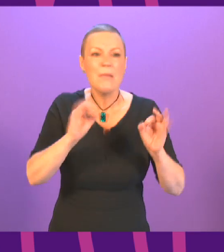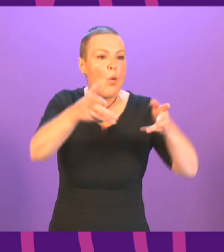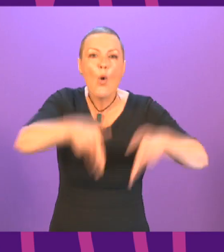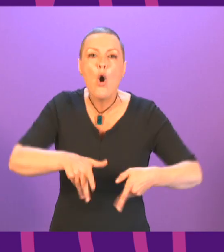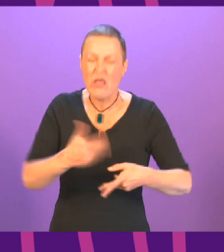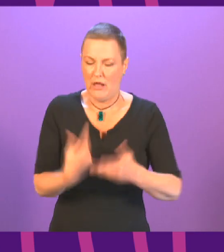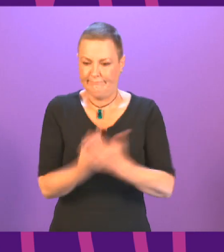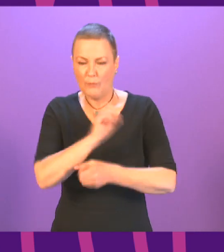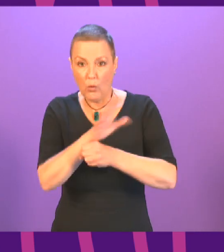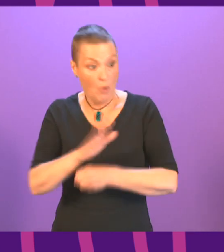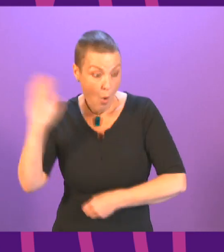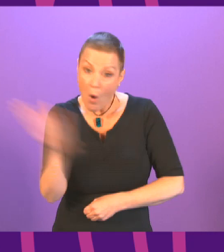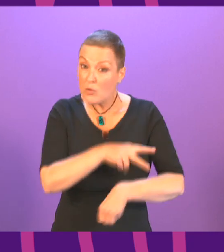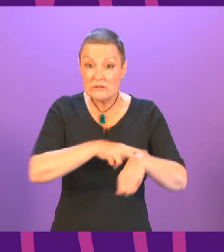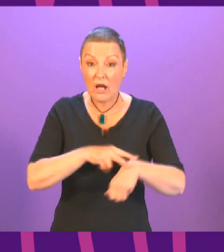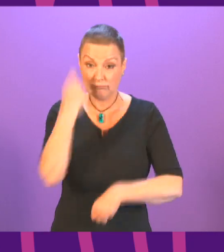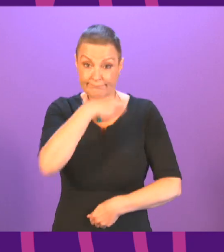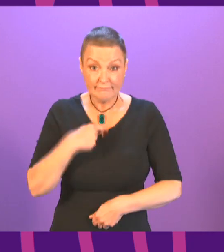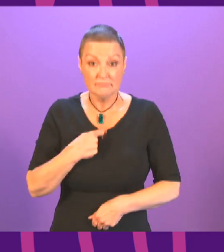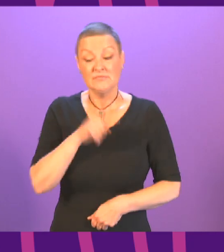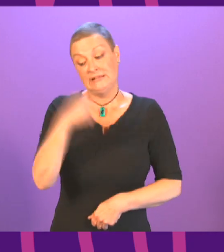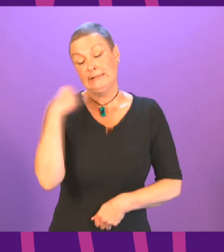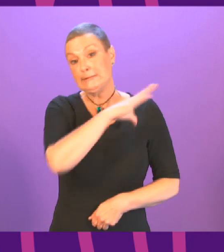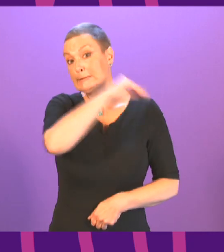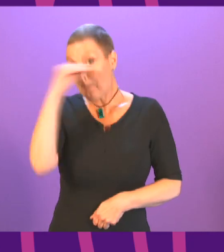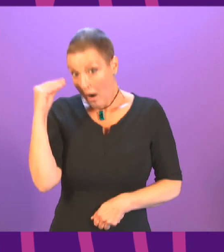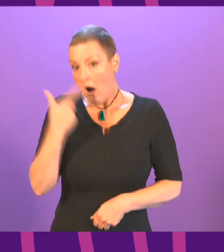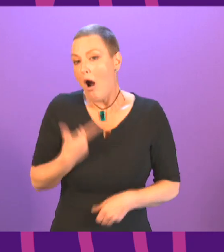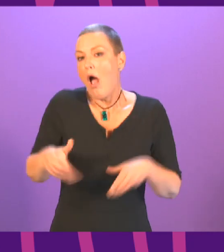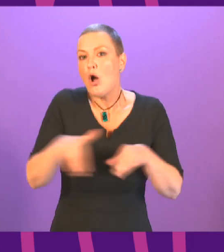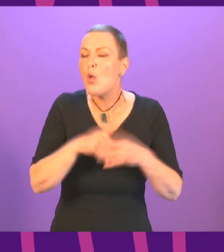a previously Covid-free ward. In the summer, that was extended to include staff in the